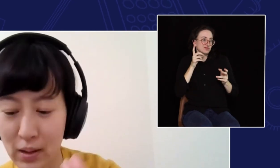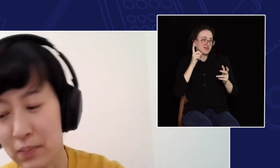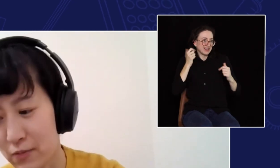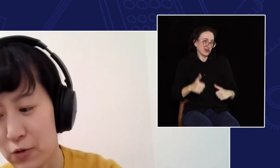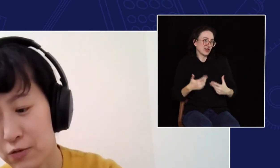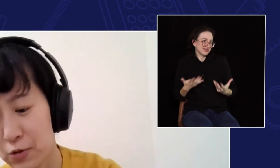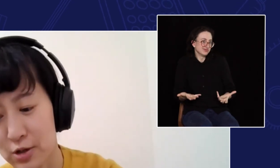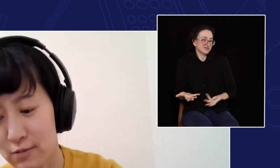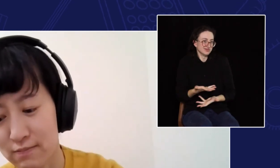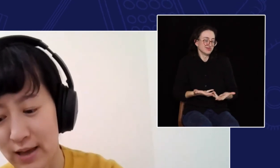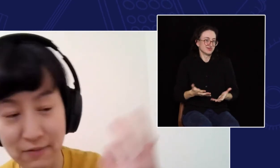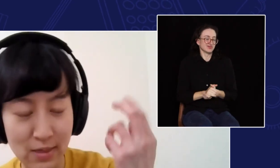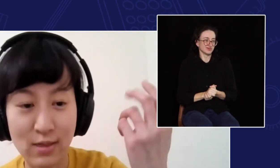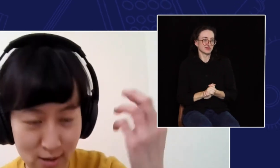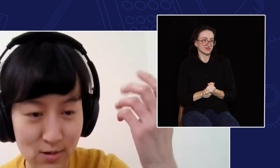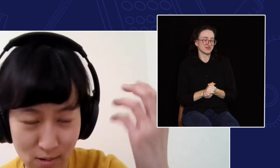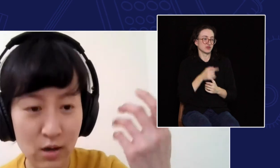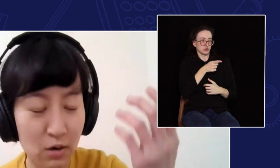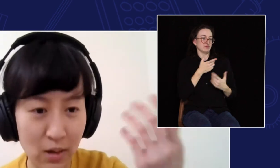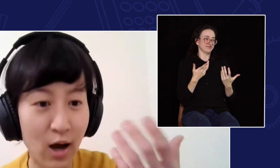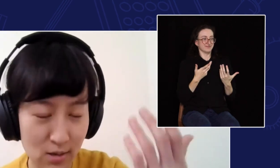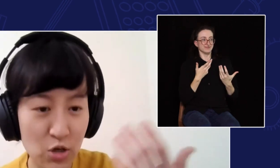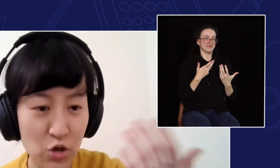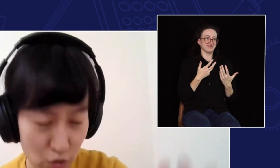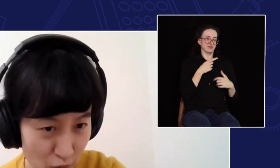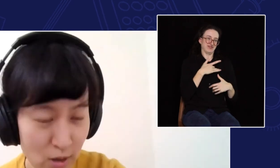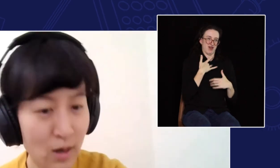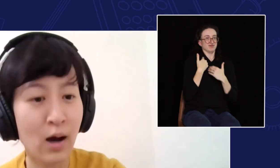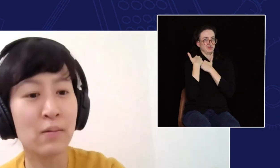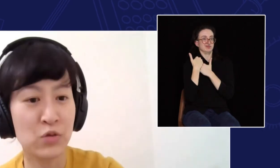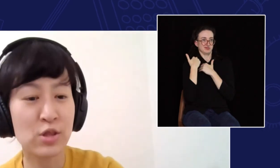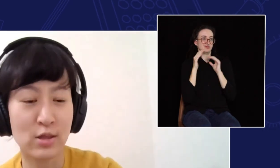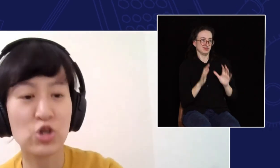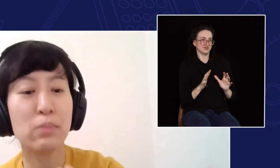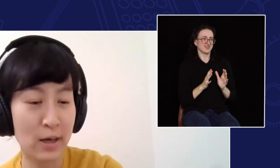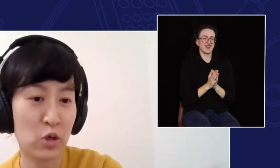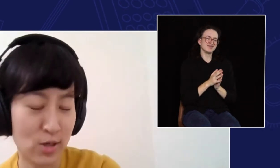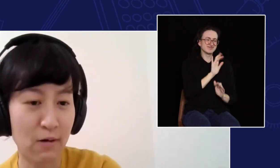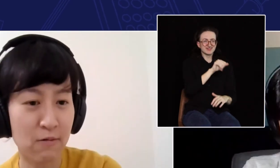for having this hearing loss issue, she blamed herself.